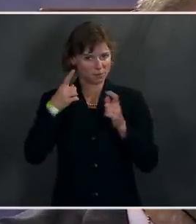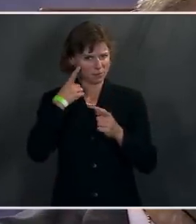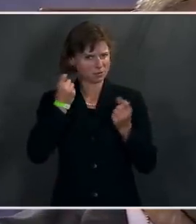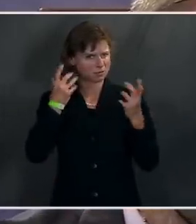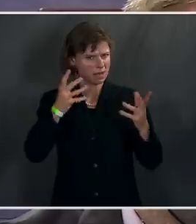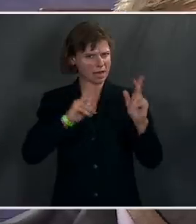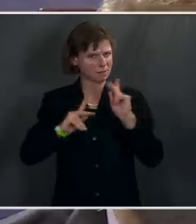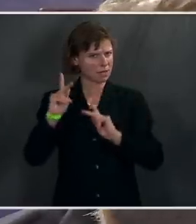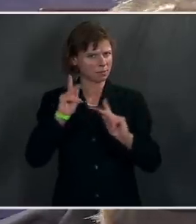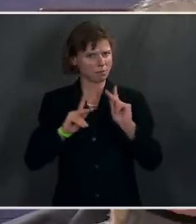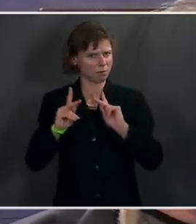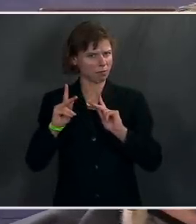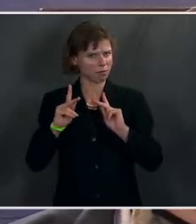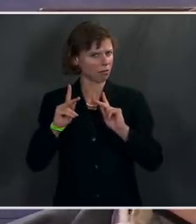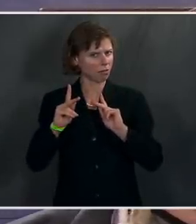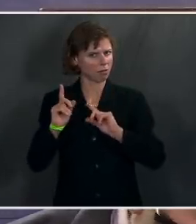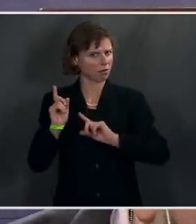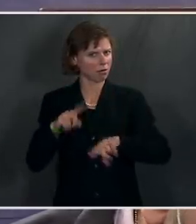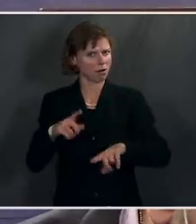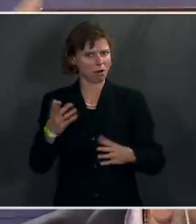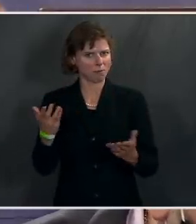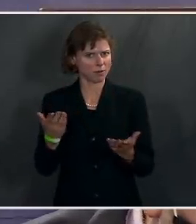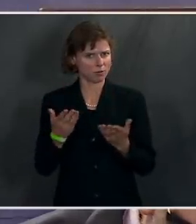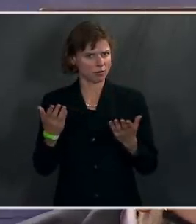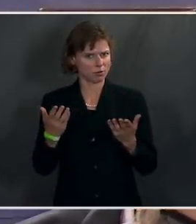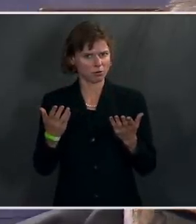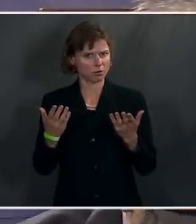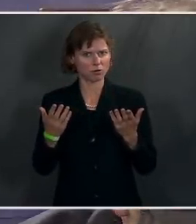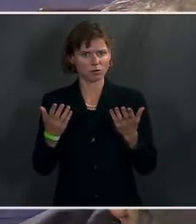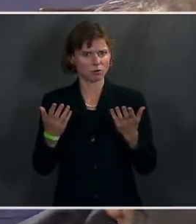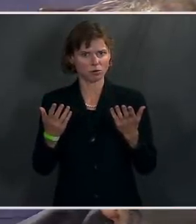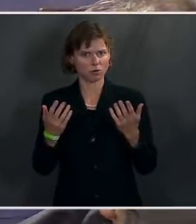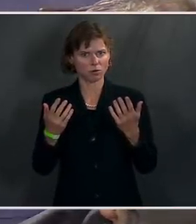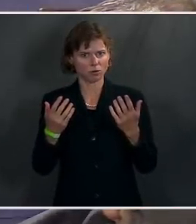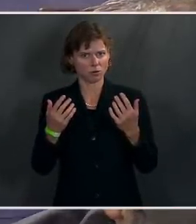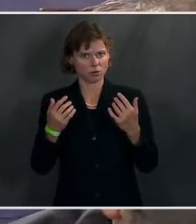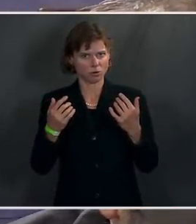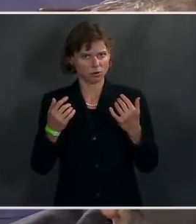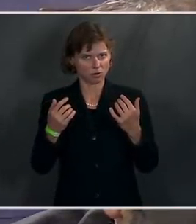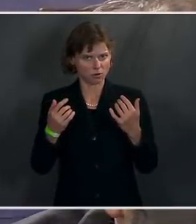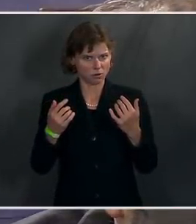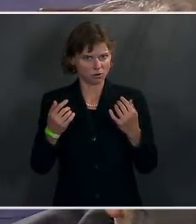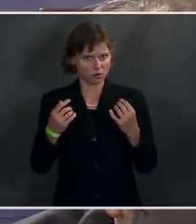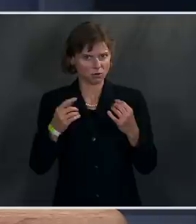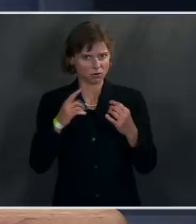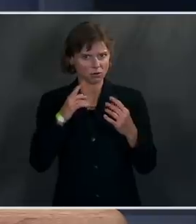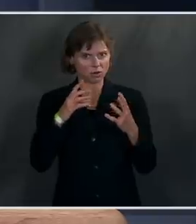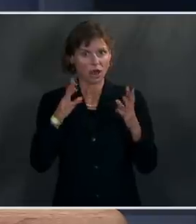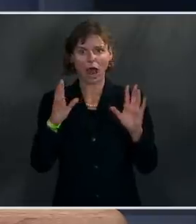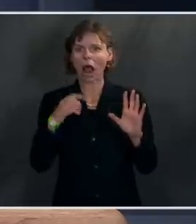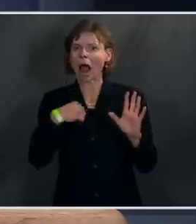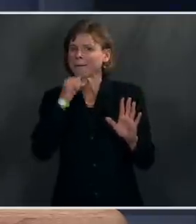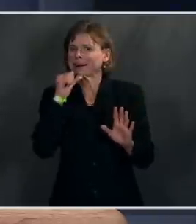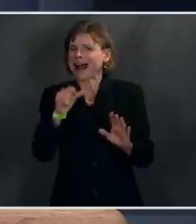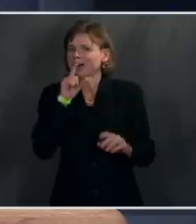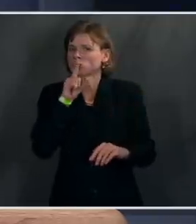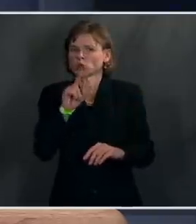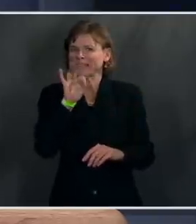and out of here where the public would only have to read a video recorder off camera with a picture. Ms. Psaki: I'm not even sure if it's technically possible.